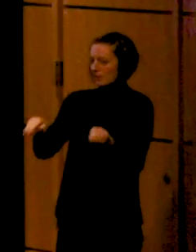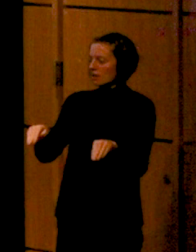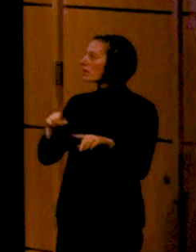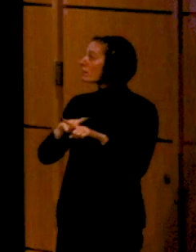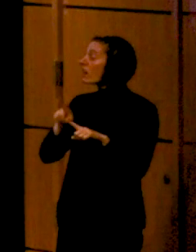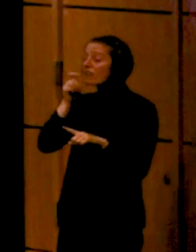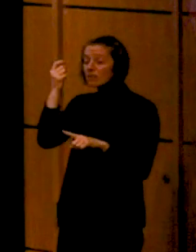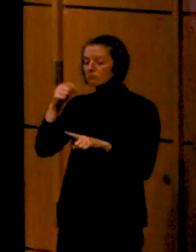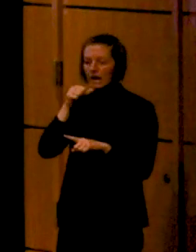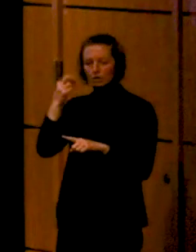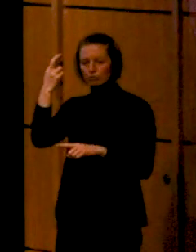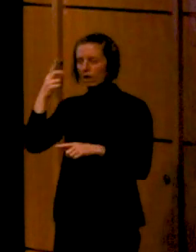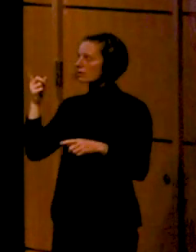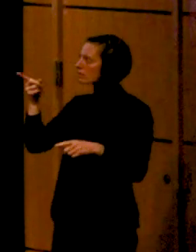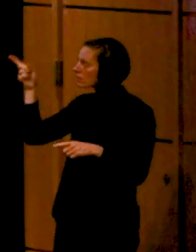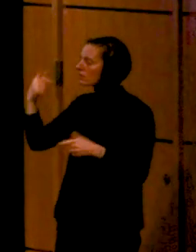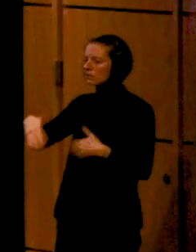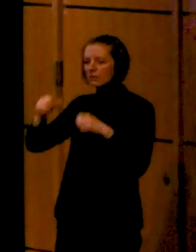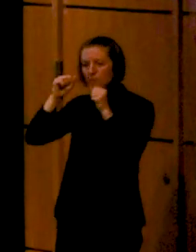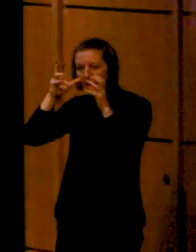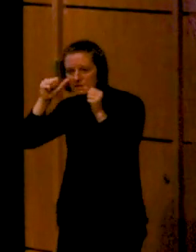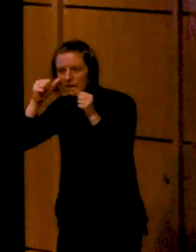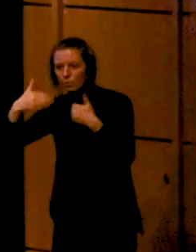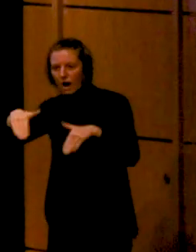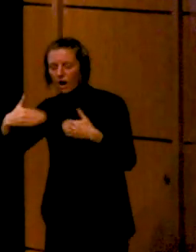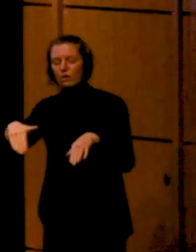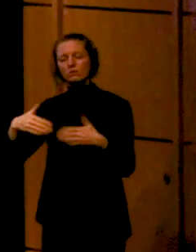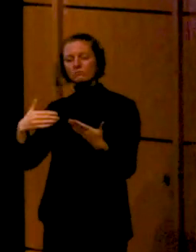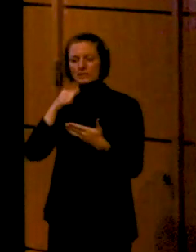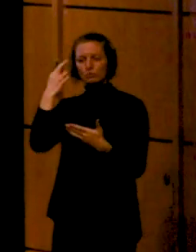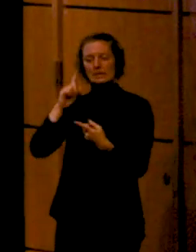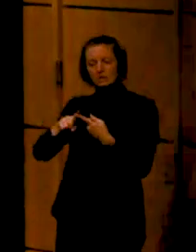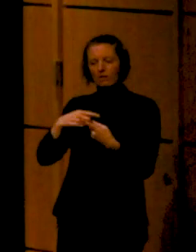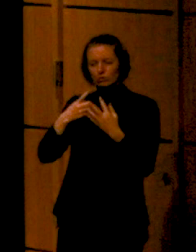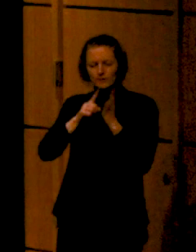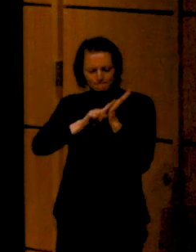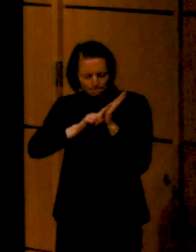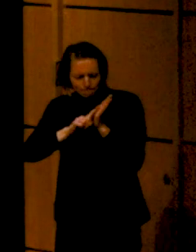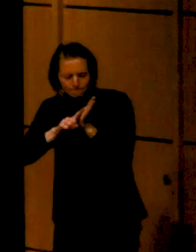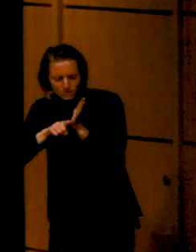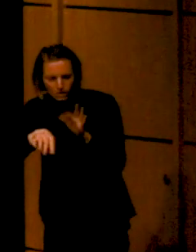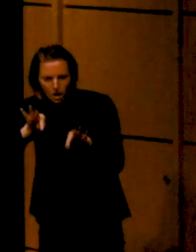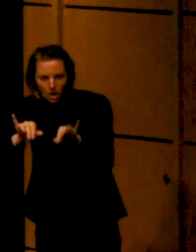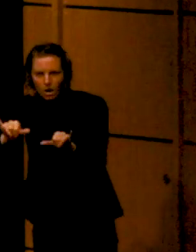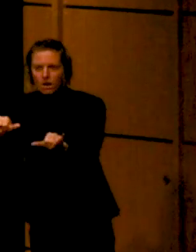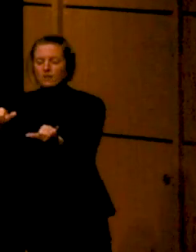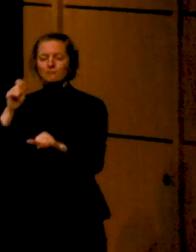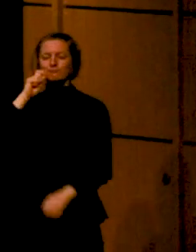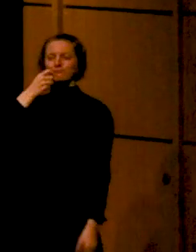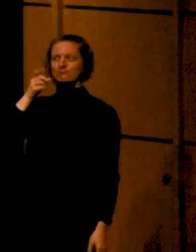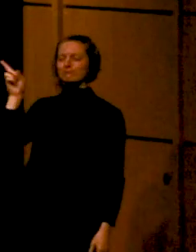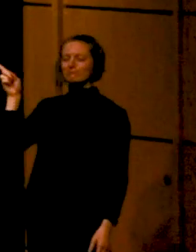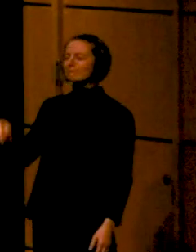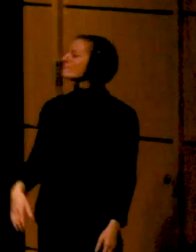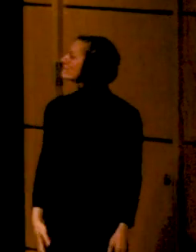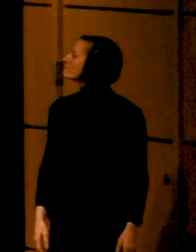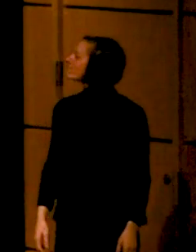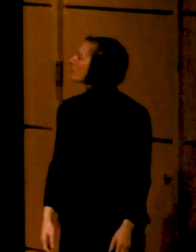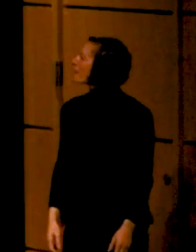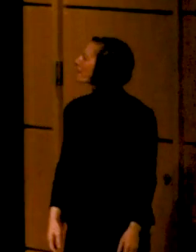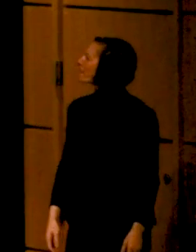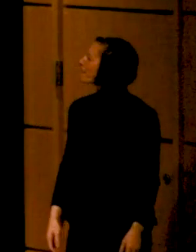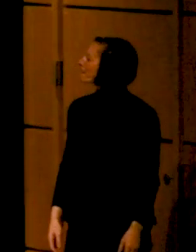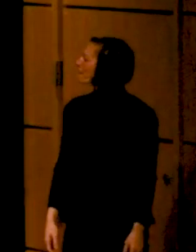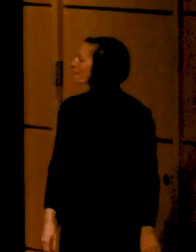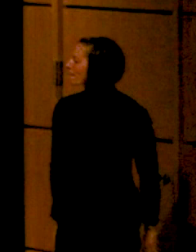are until I started working on this show.